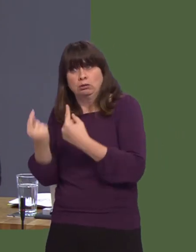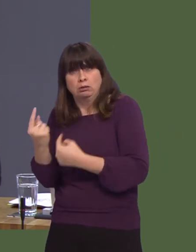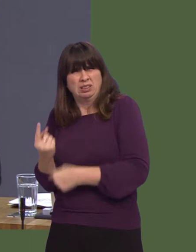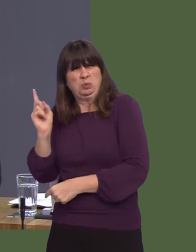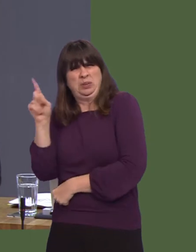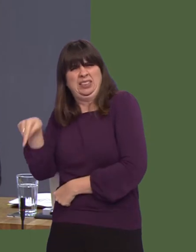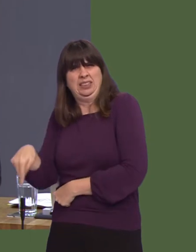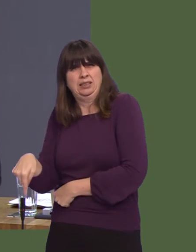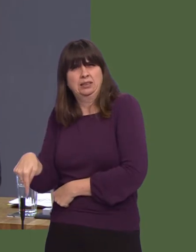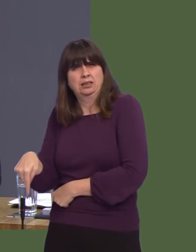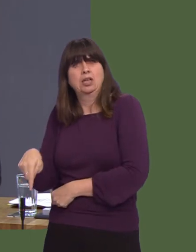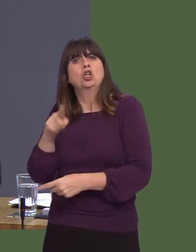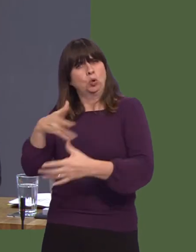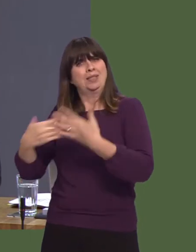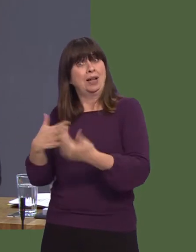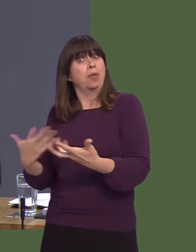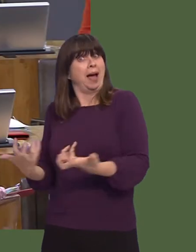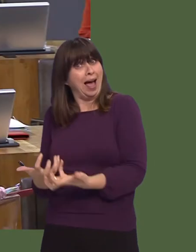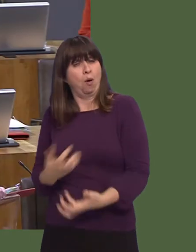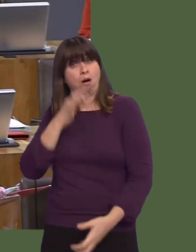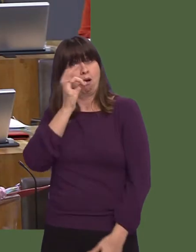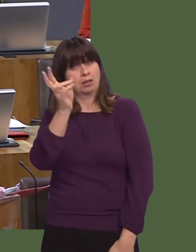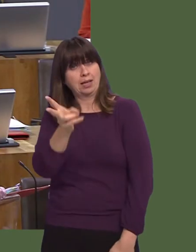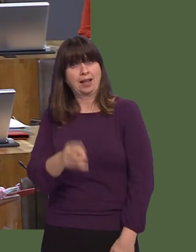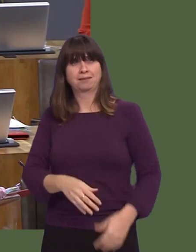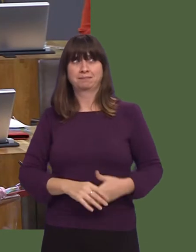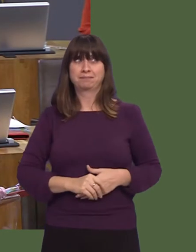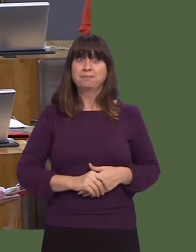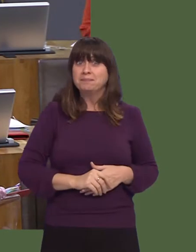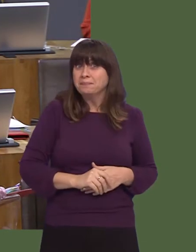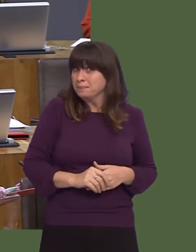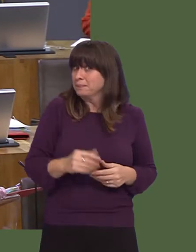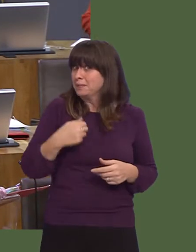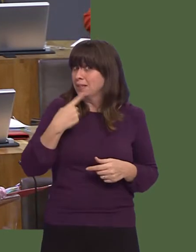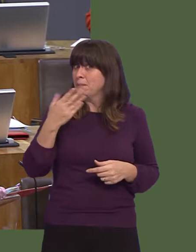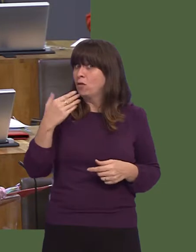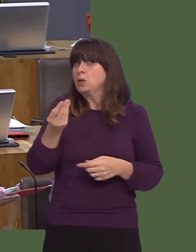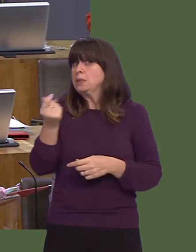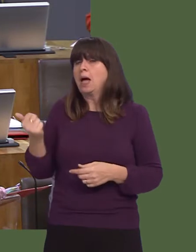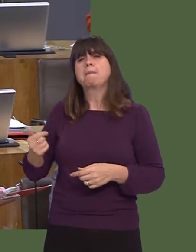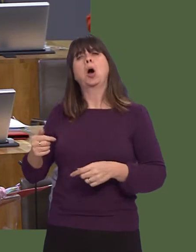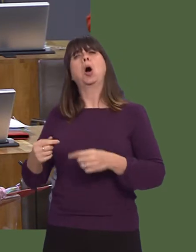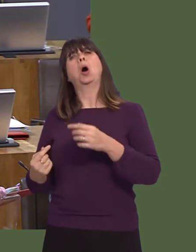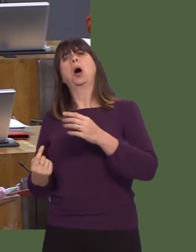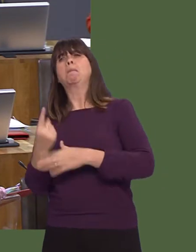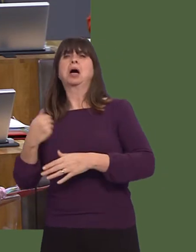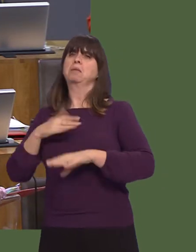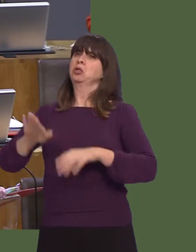and how did you deal with them? Carwyn Jones AM: Well, sometimes, as I said, people were unhappy with the way things happened, people felt that others were more favoured,